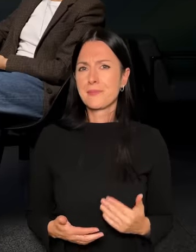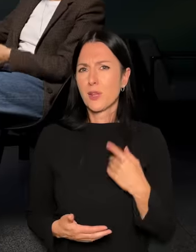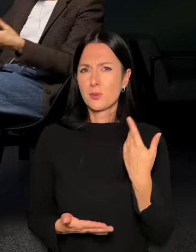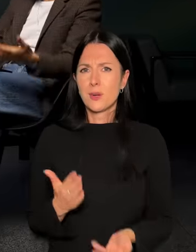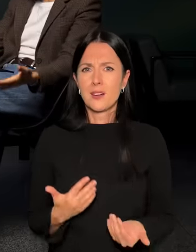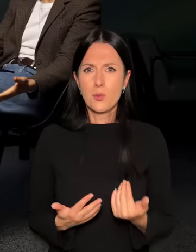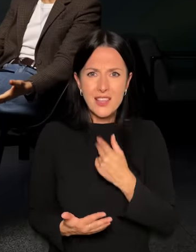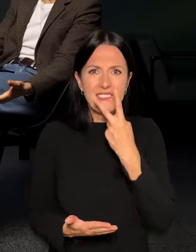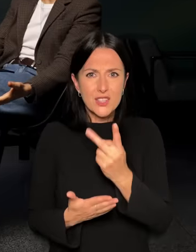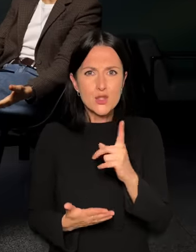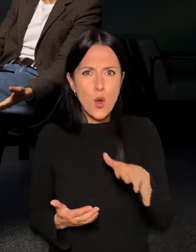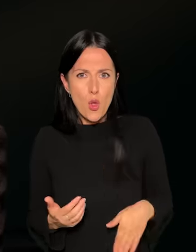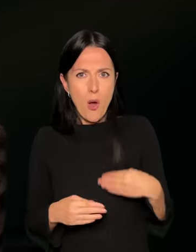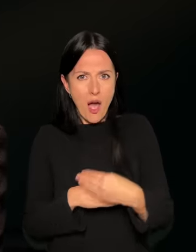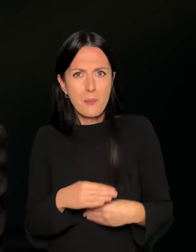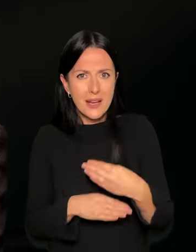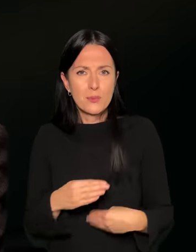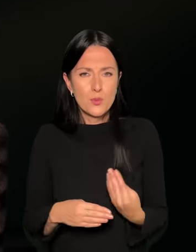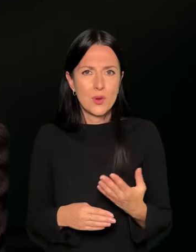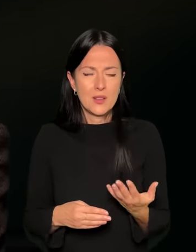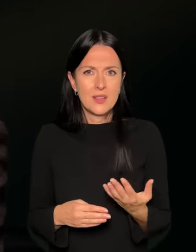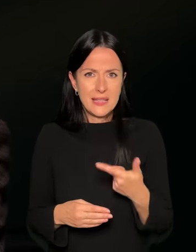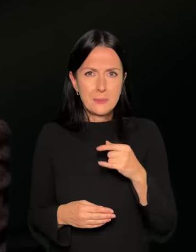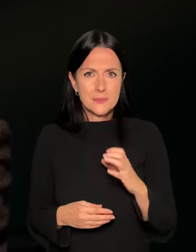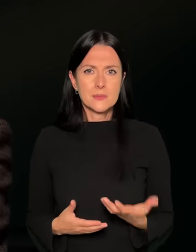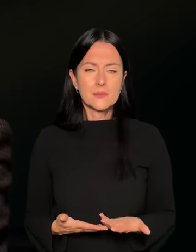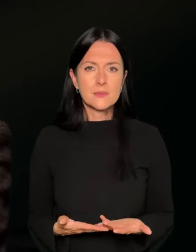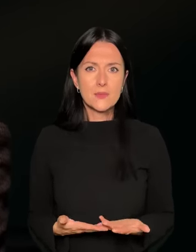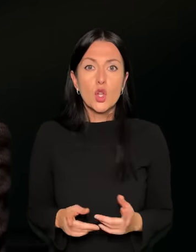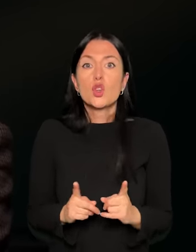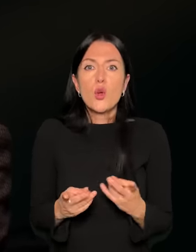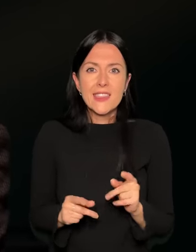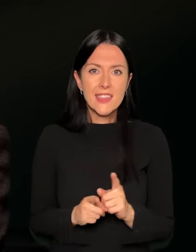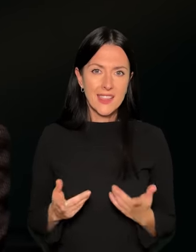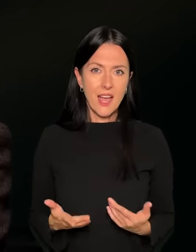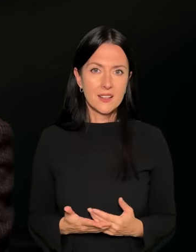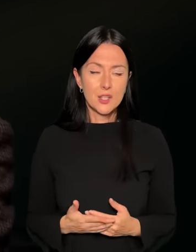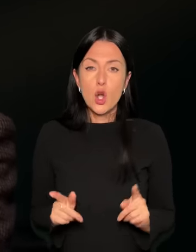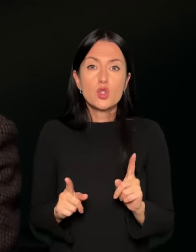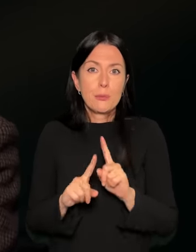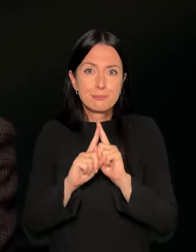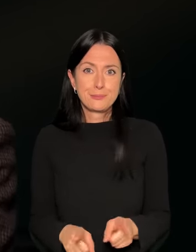I thought, damn, can't he see that my leg is wrapped in a cast? What's so unusual about that? What's so strange about it?